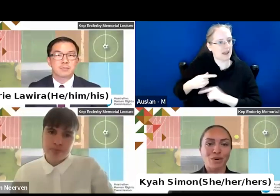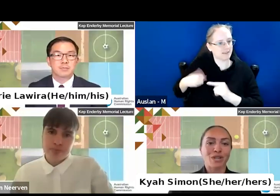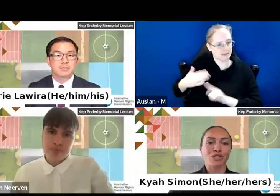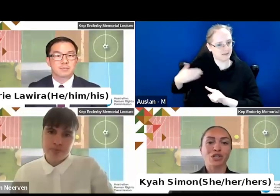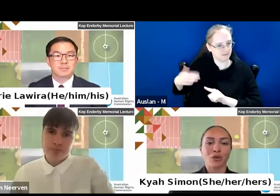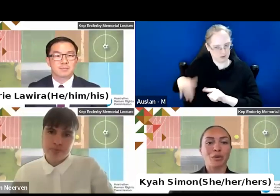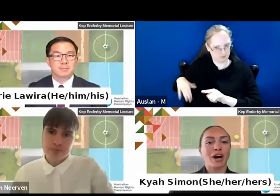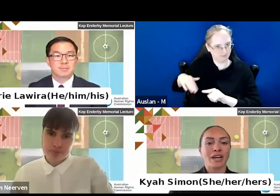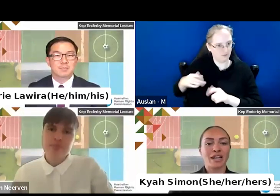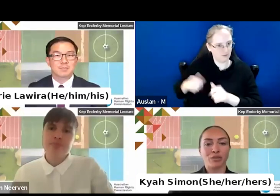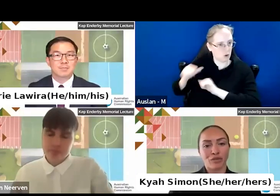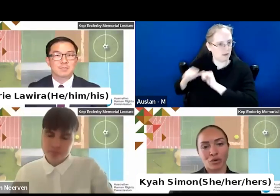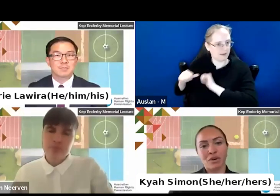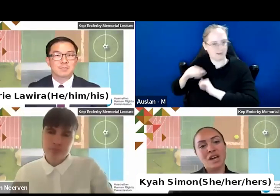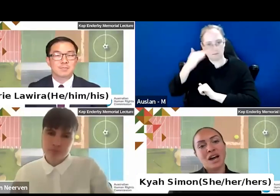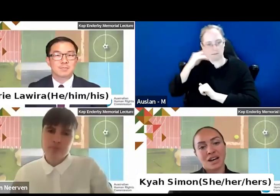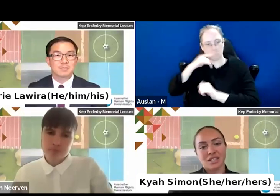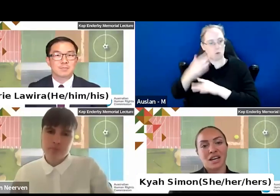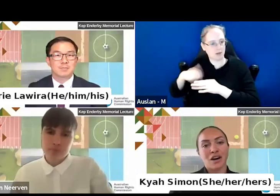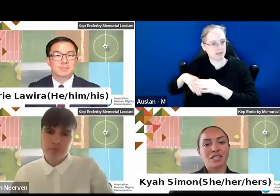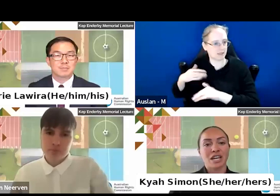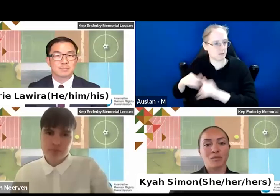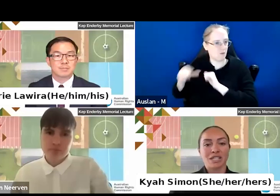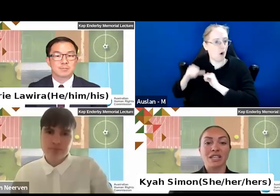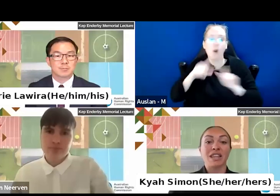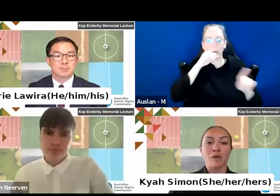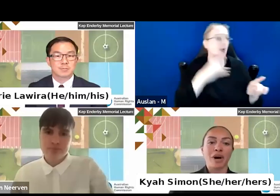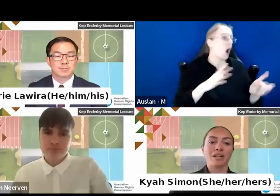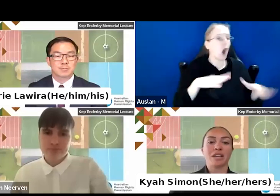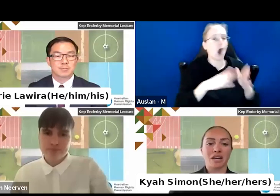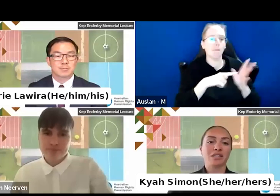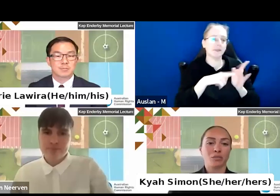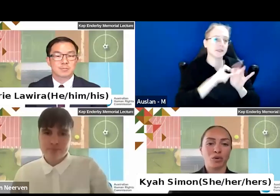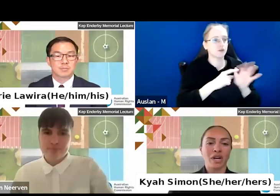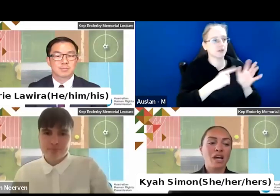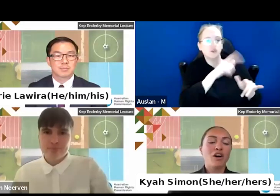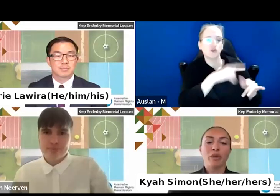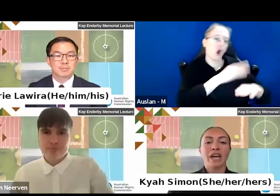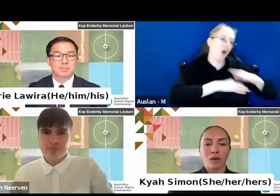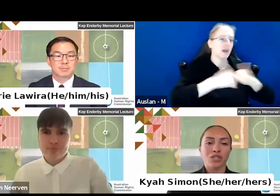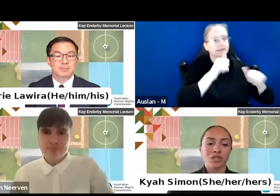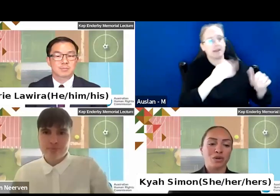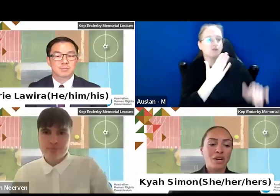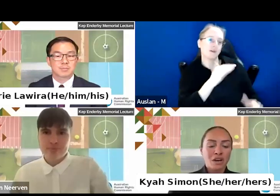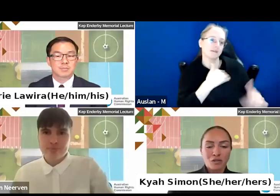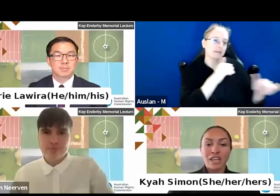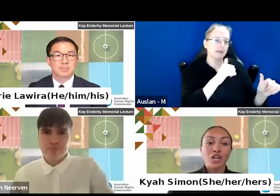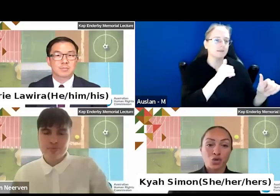but there was so many pioneers before us and the current team that did their part to get us to the point of being able to really enjoy